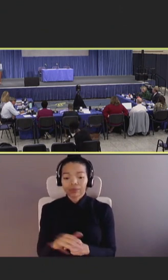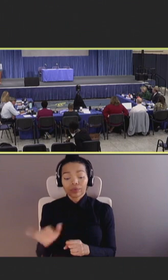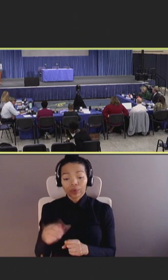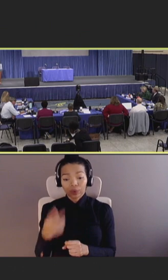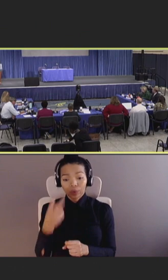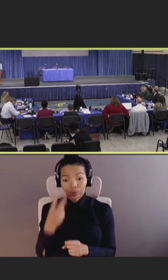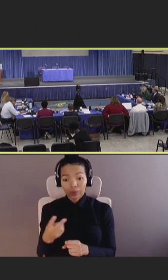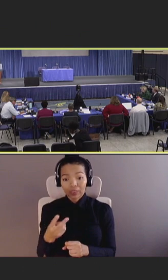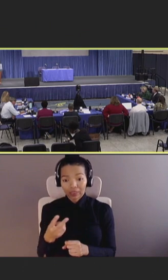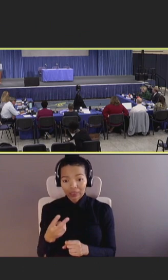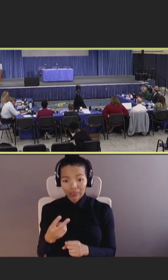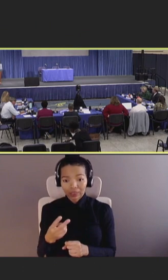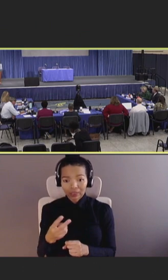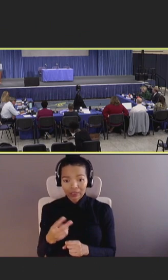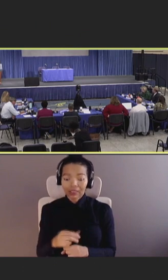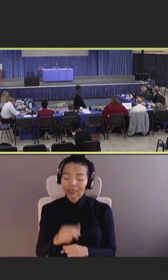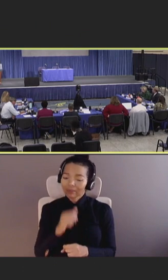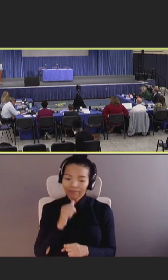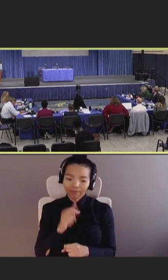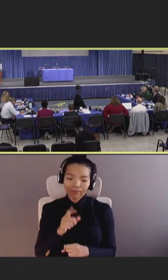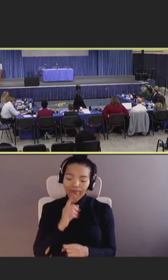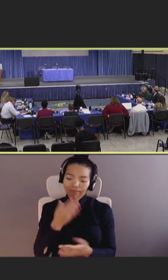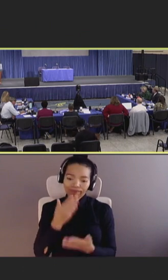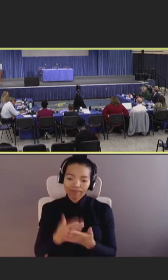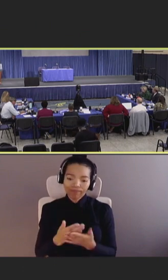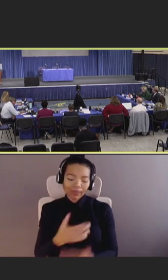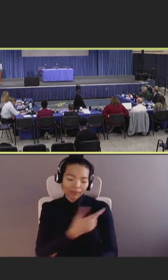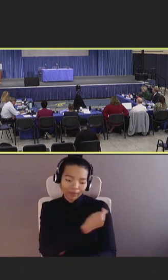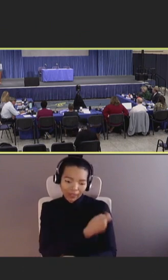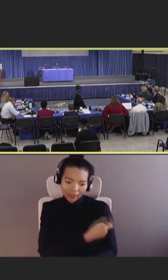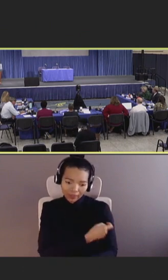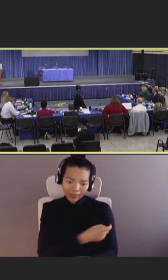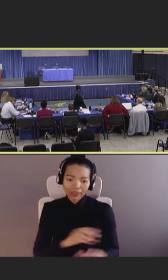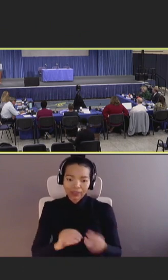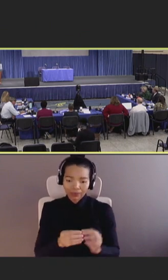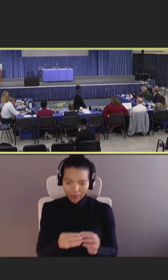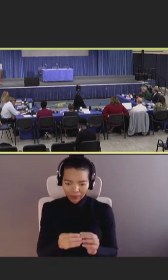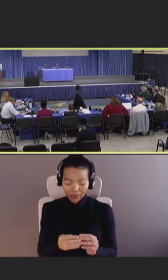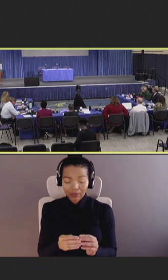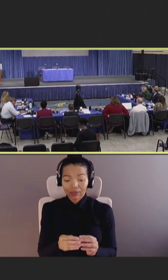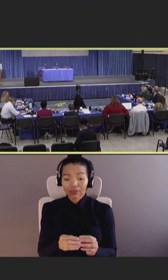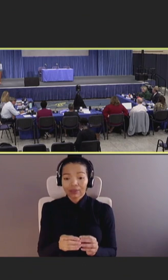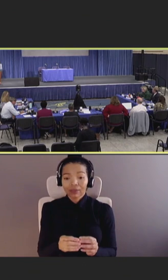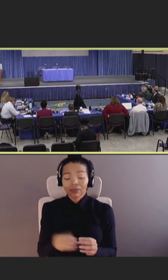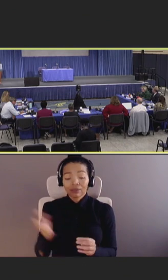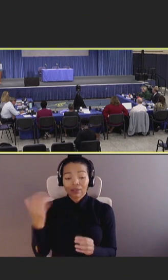desirable vaccination rates. Last season, a survey of United States adults found